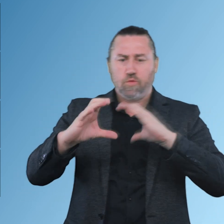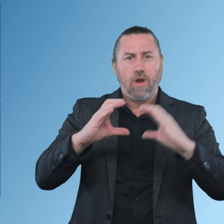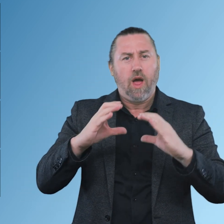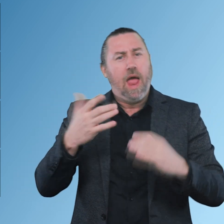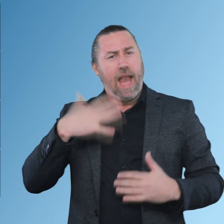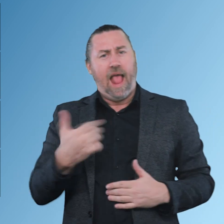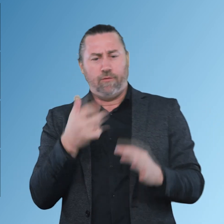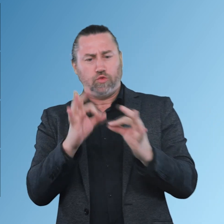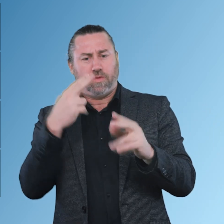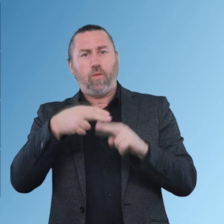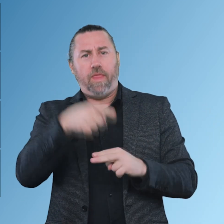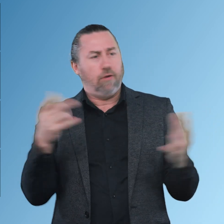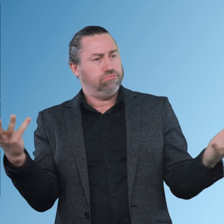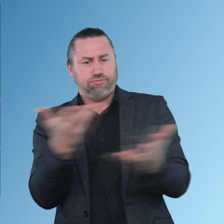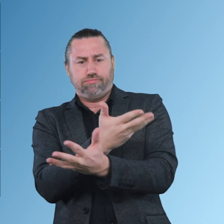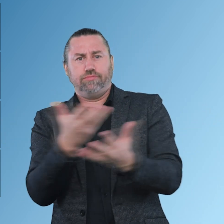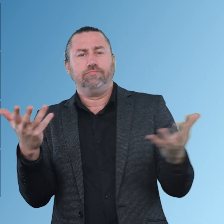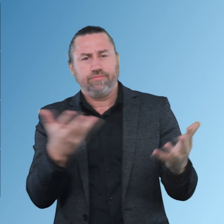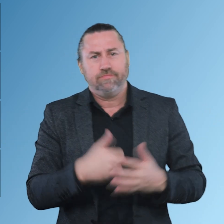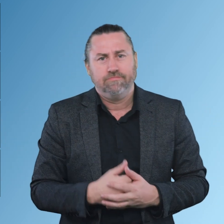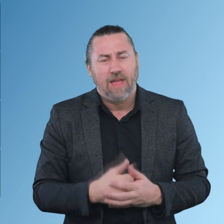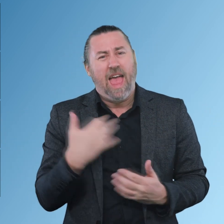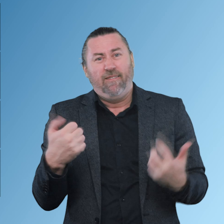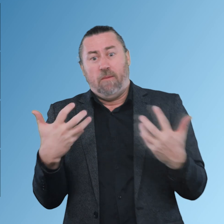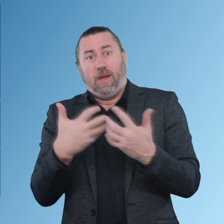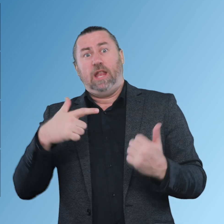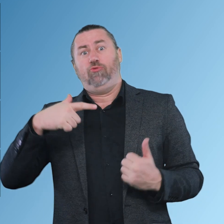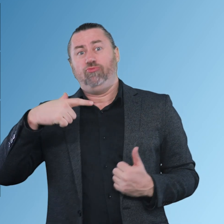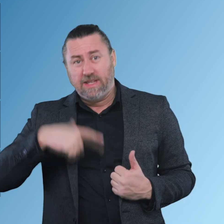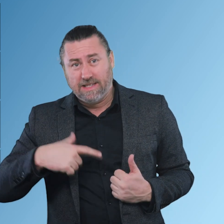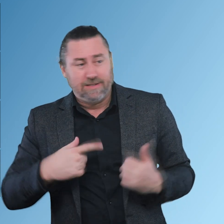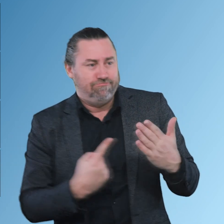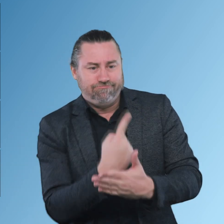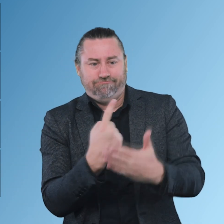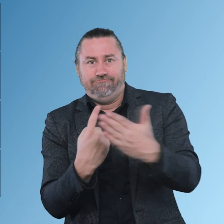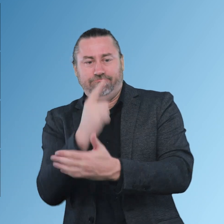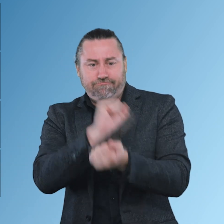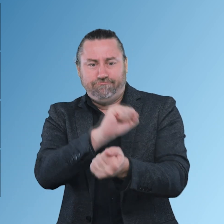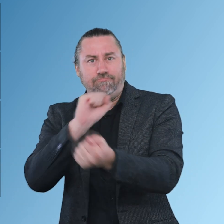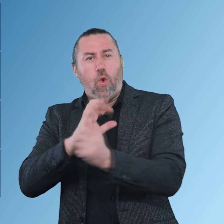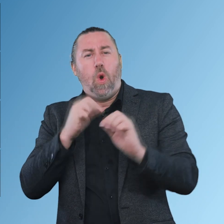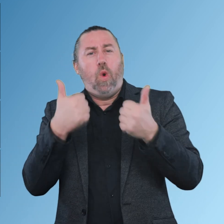This is due to a range of complex and multi-layered factors within three domains: the primary care setting,